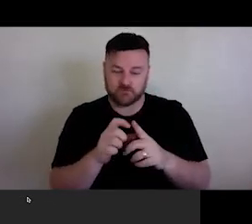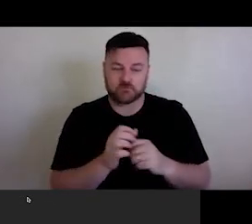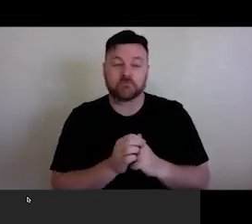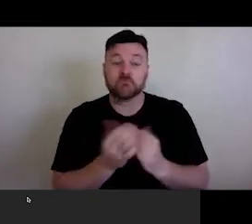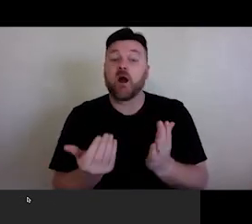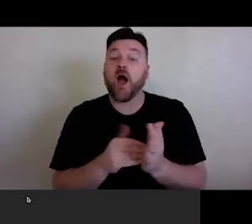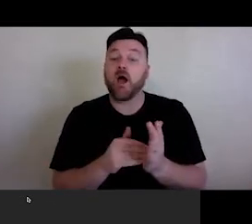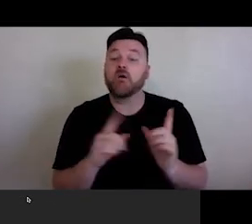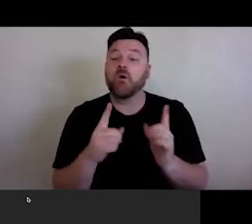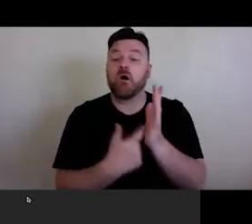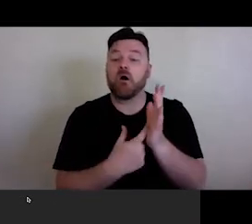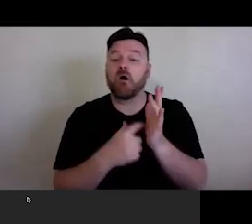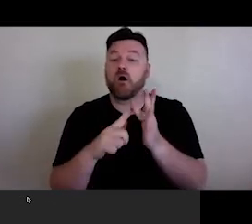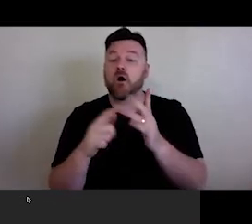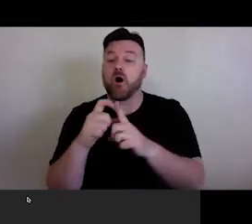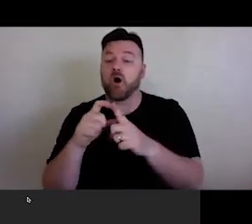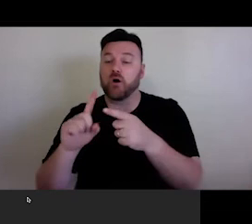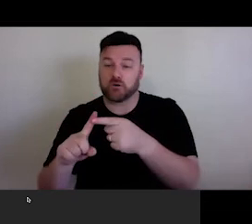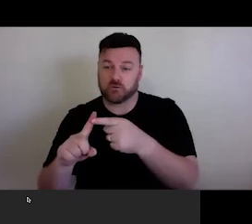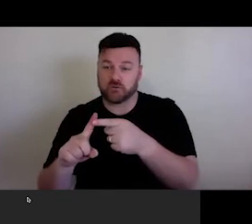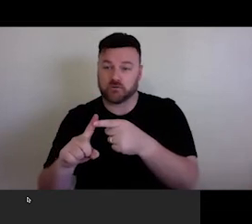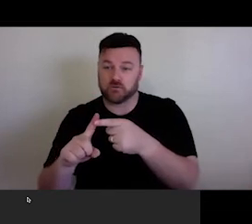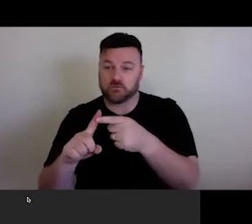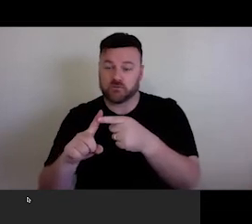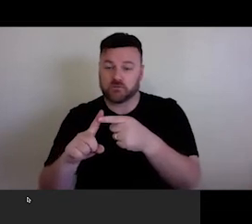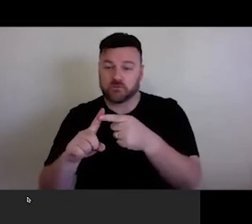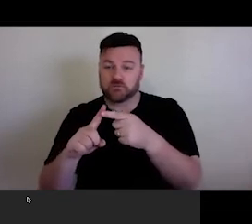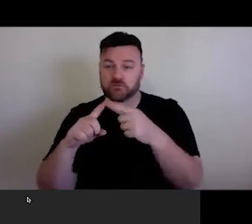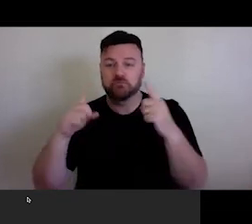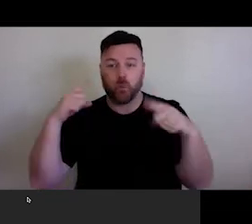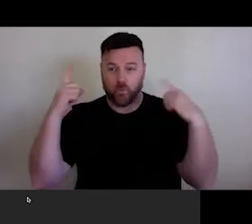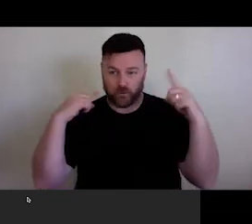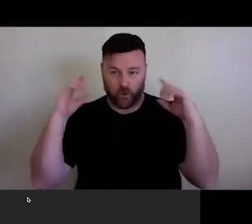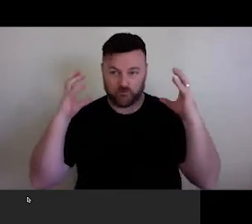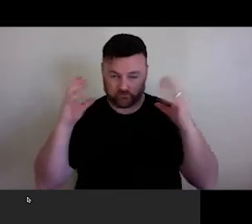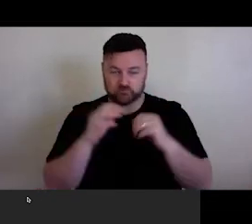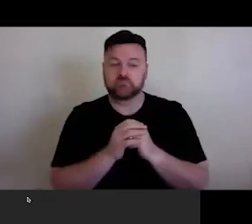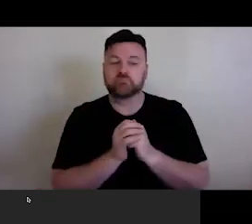little Rode Go audio units we just spoke about a little while ago. I